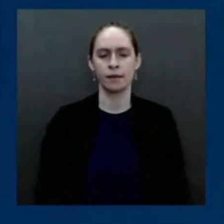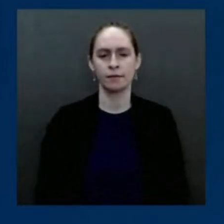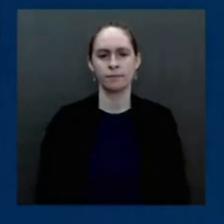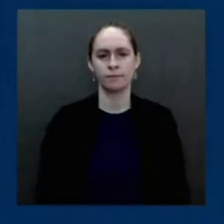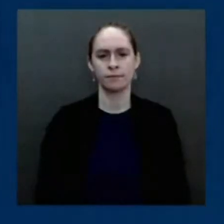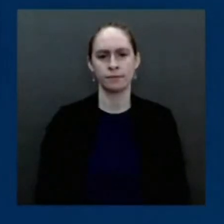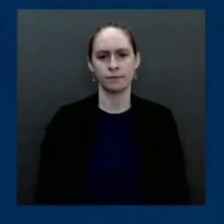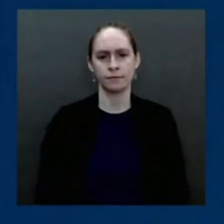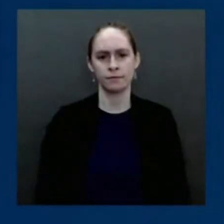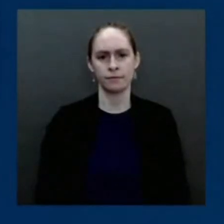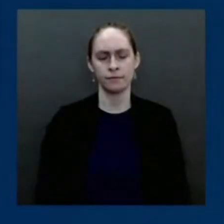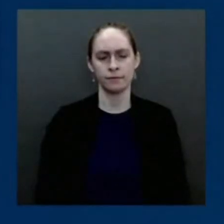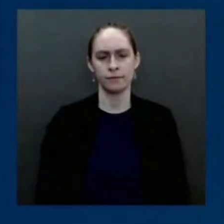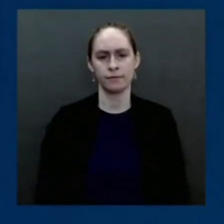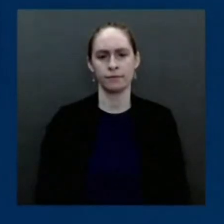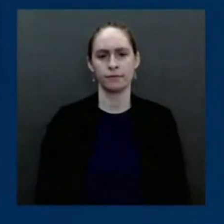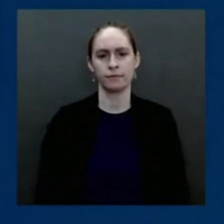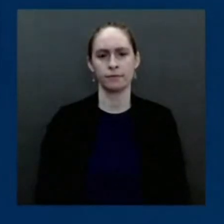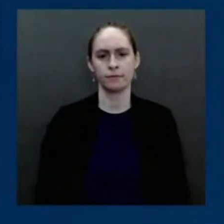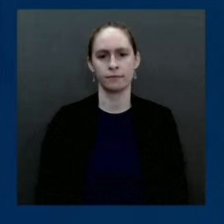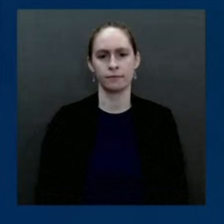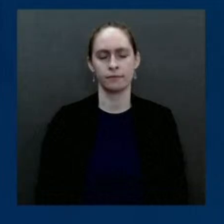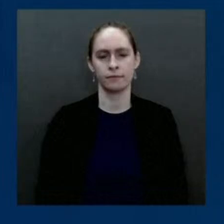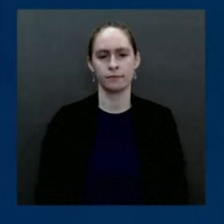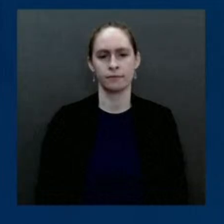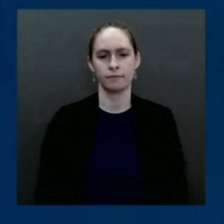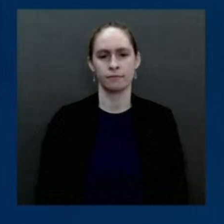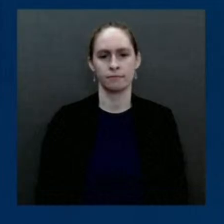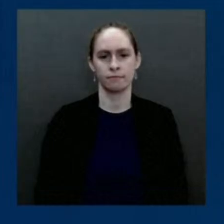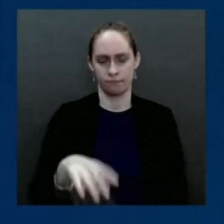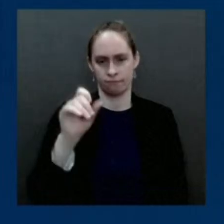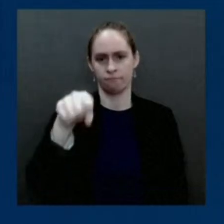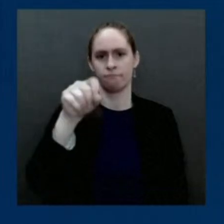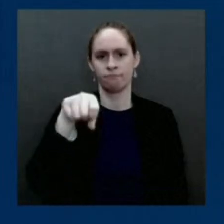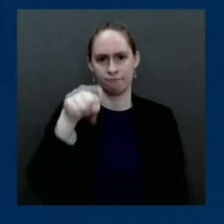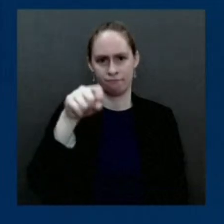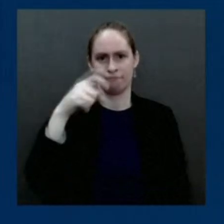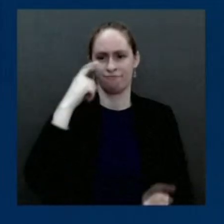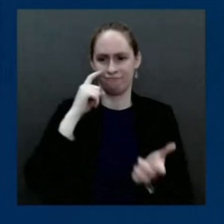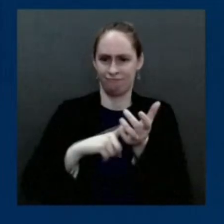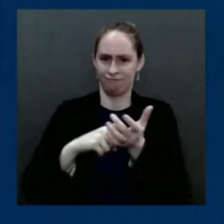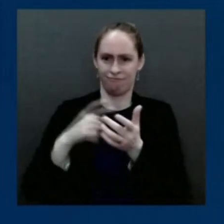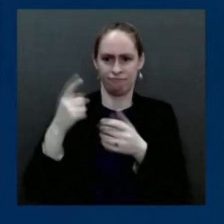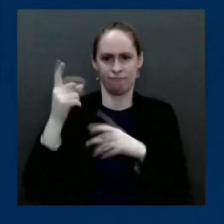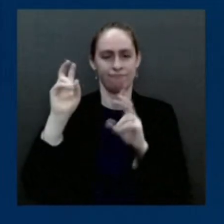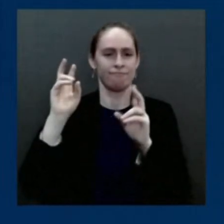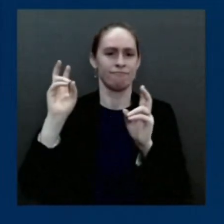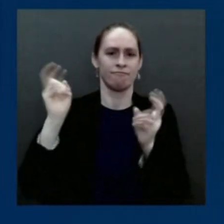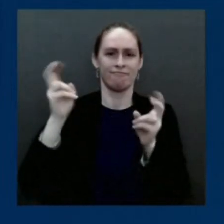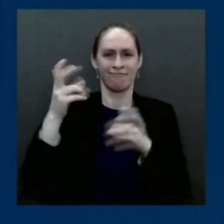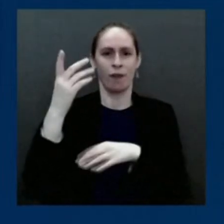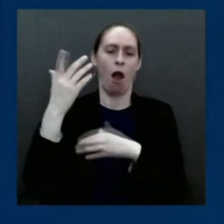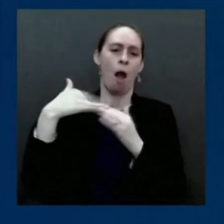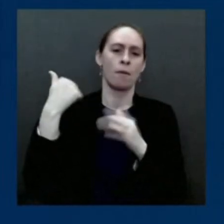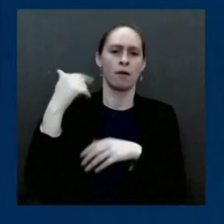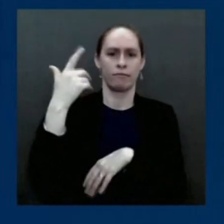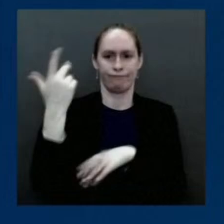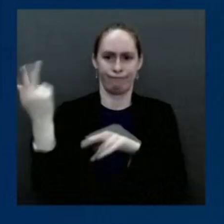INCREASE IN CASES AND AN 11% INCREASE IN HOSPITALIZATIONS